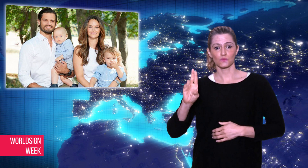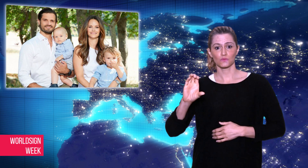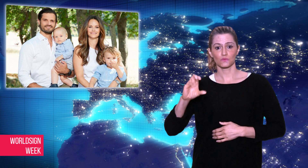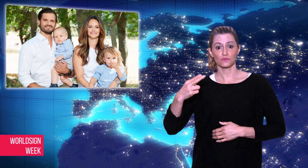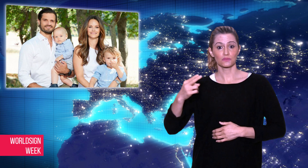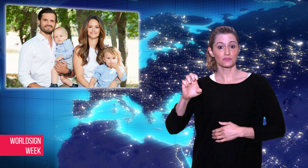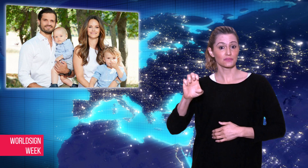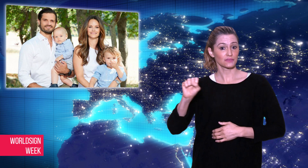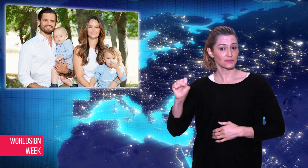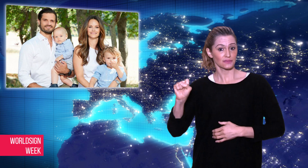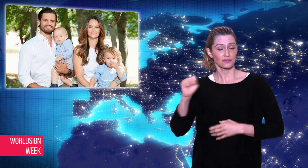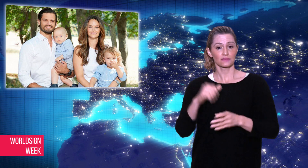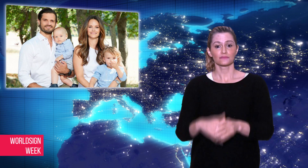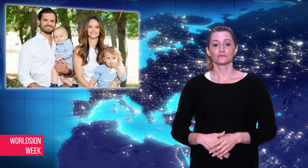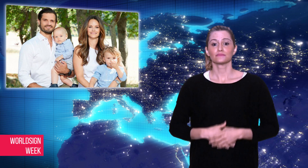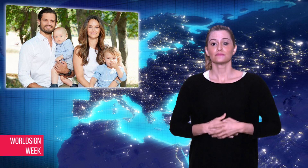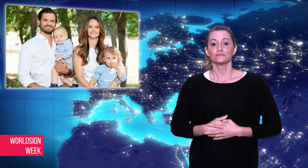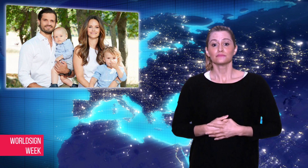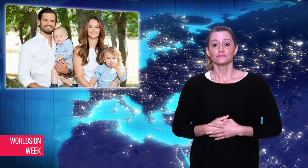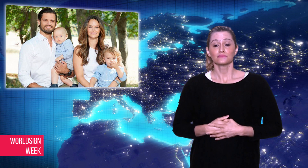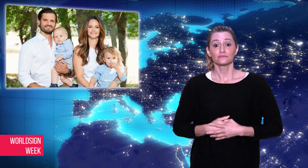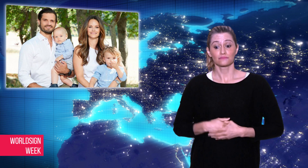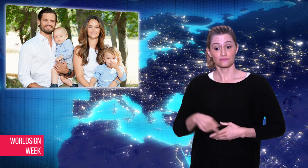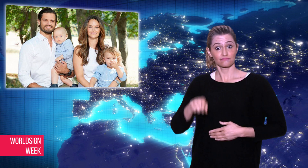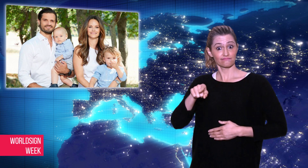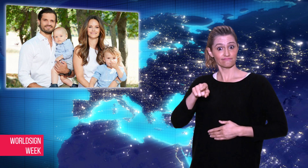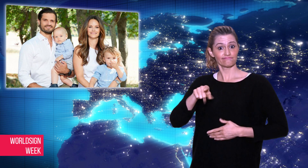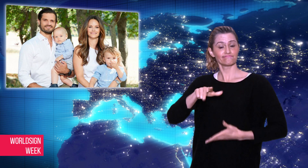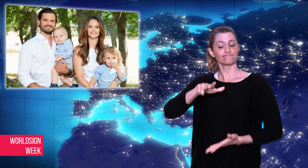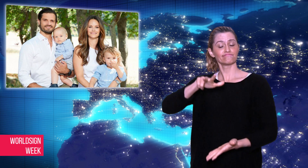dukes and duchesses.